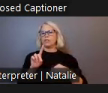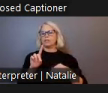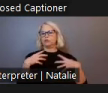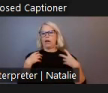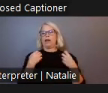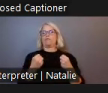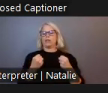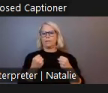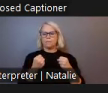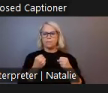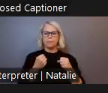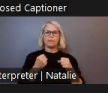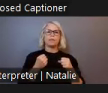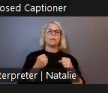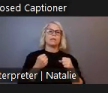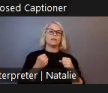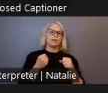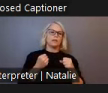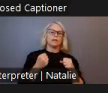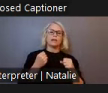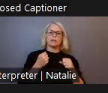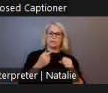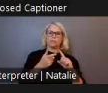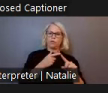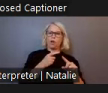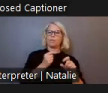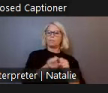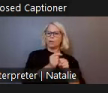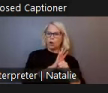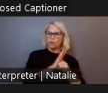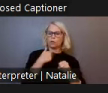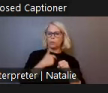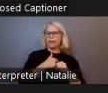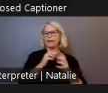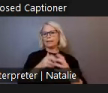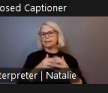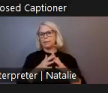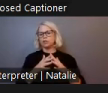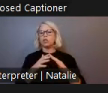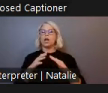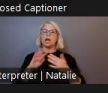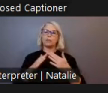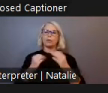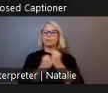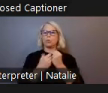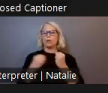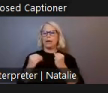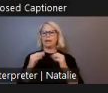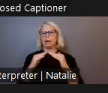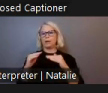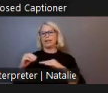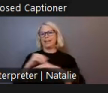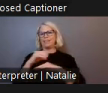From COVID, we established a community support advisory board, which, this is a potluck that